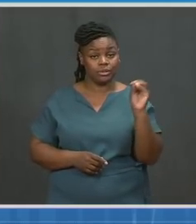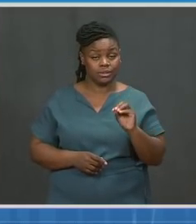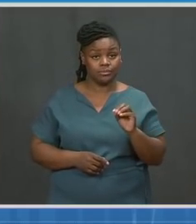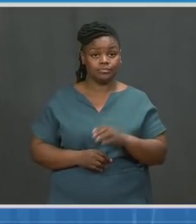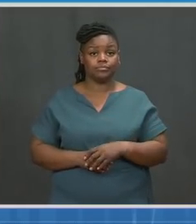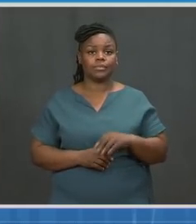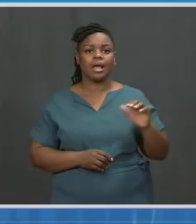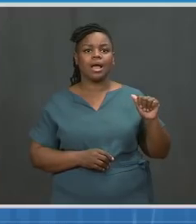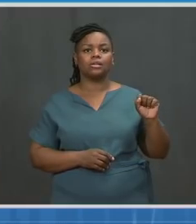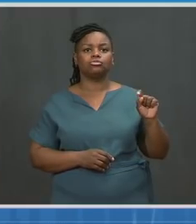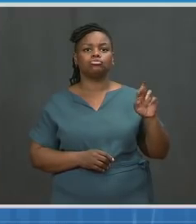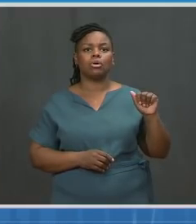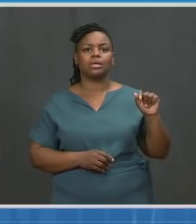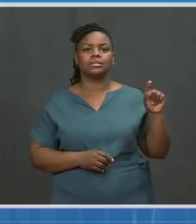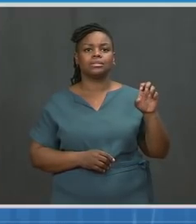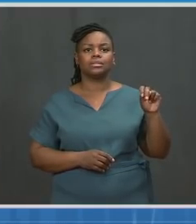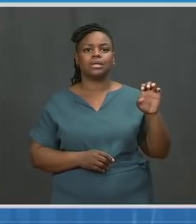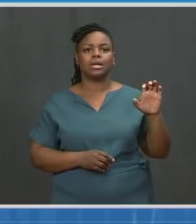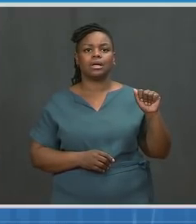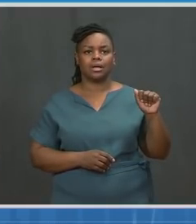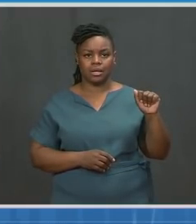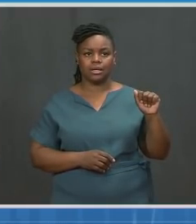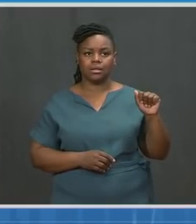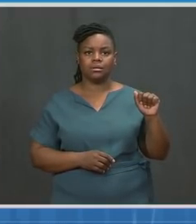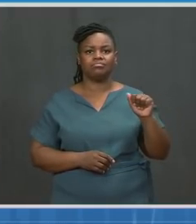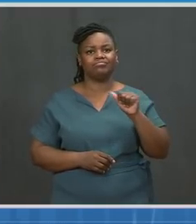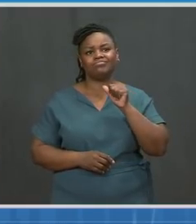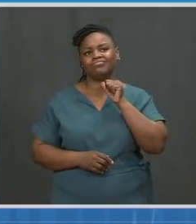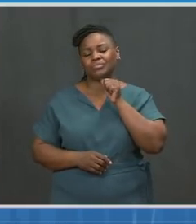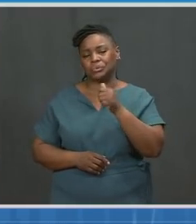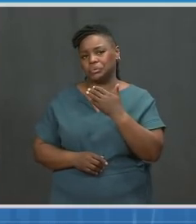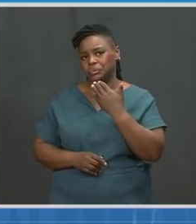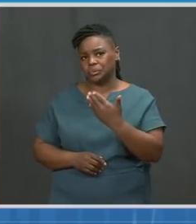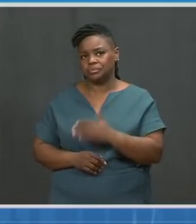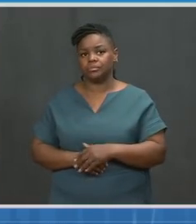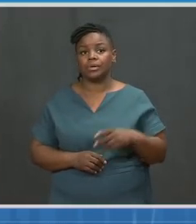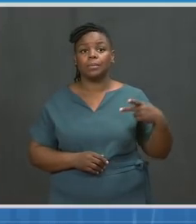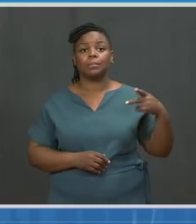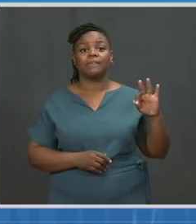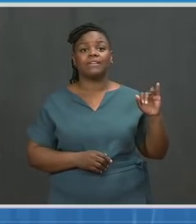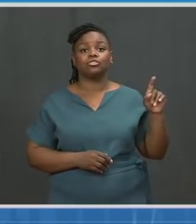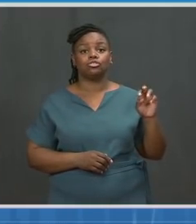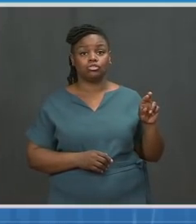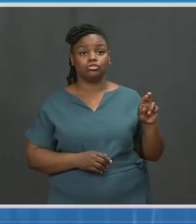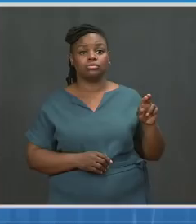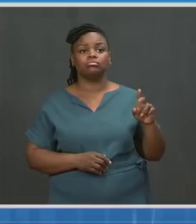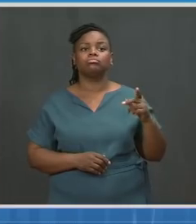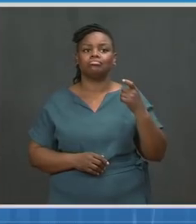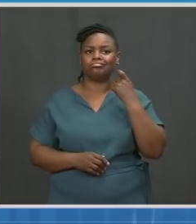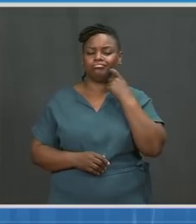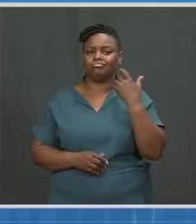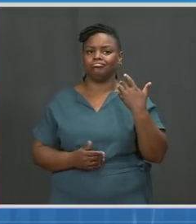Of note, Pfizer did a small study in which they looked at the effect in South Africa,